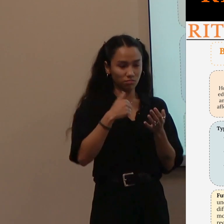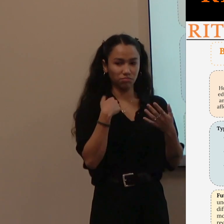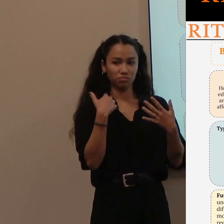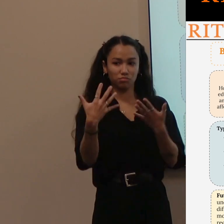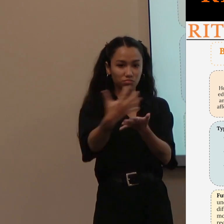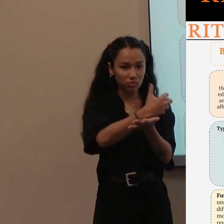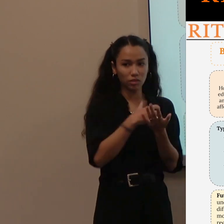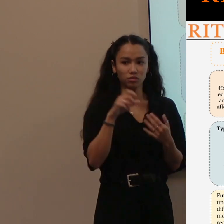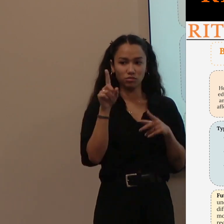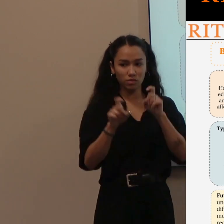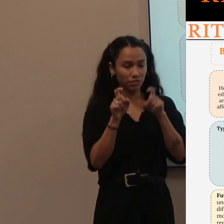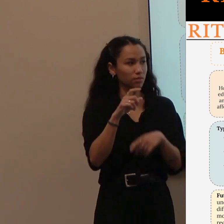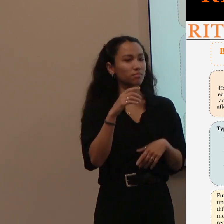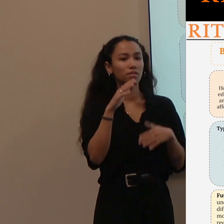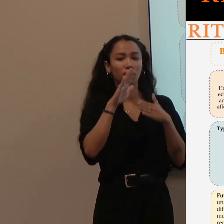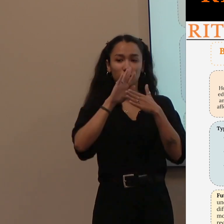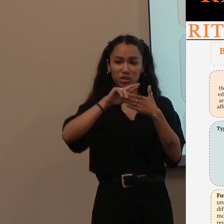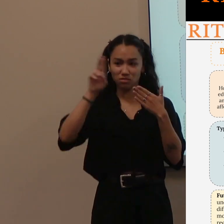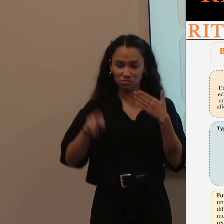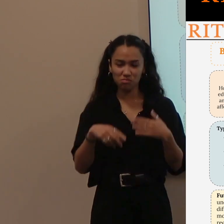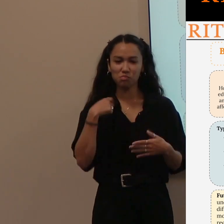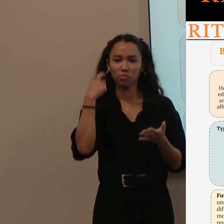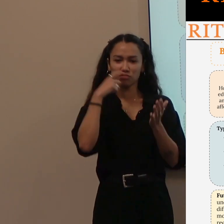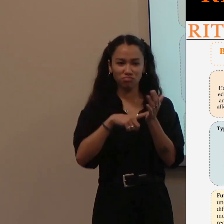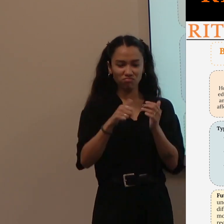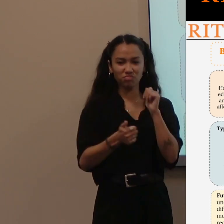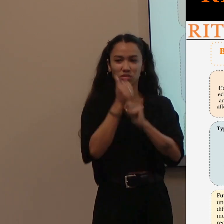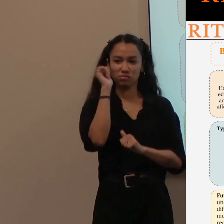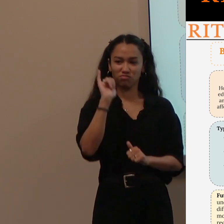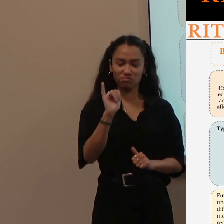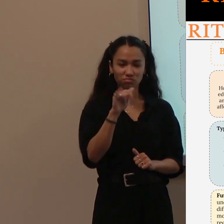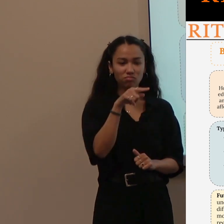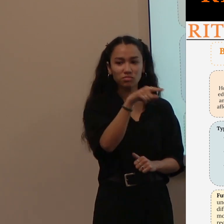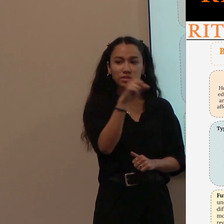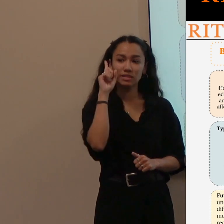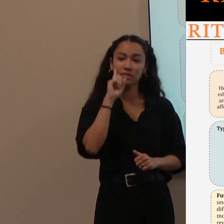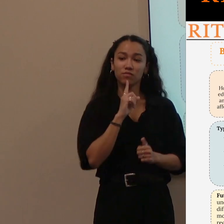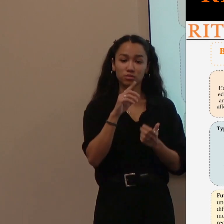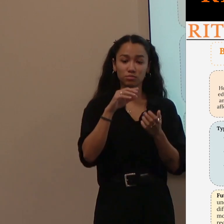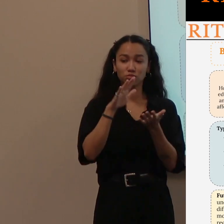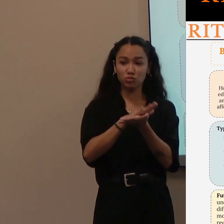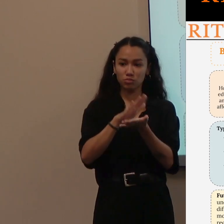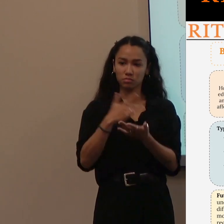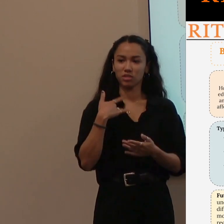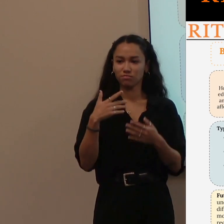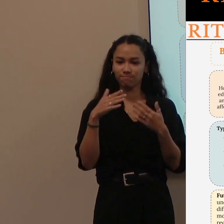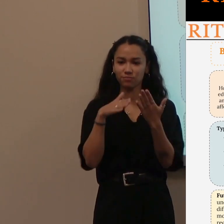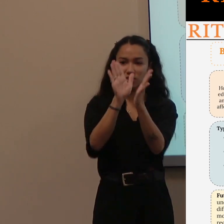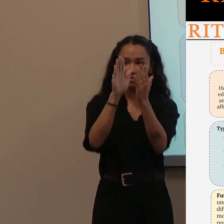Again, we collected data through this survey and the results that we found are that at deaf schools,